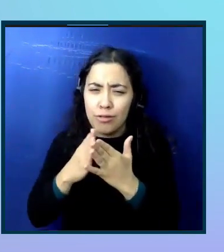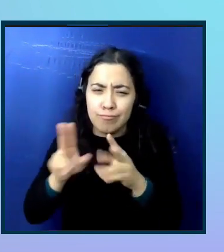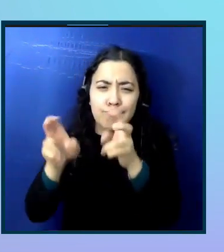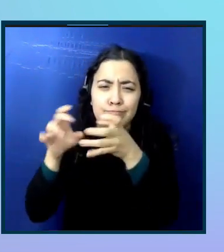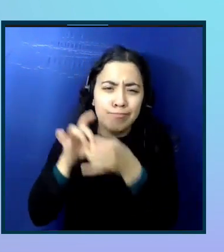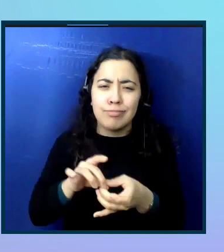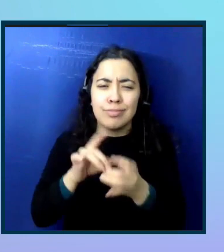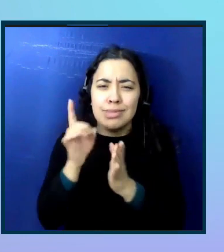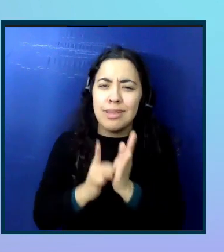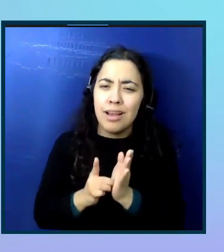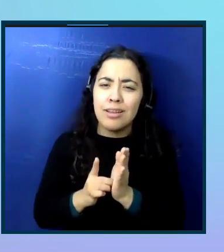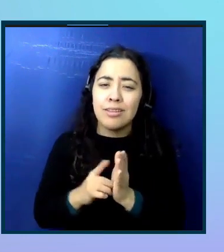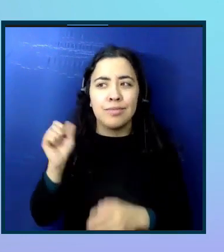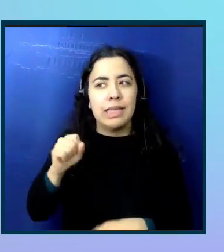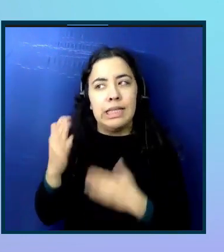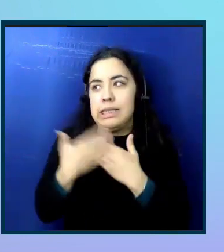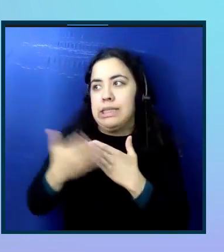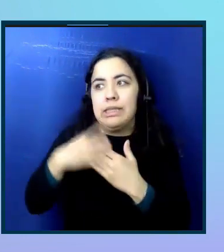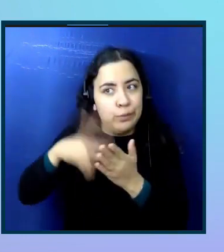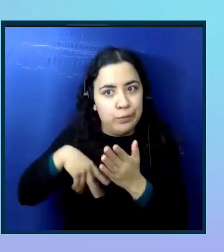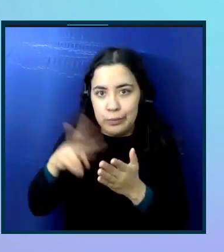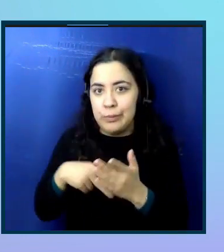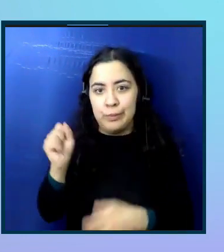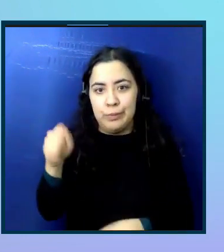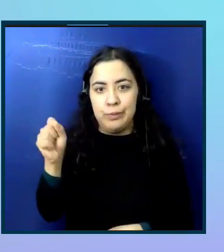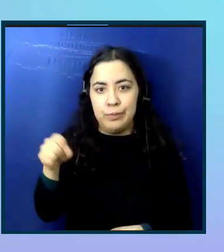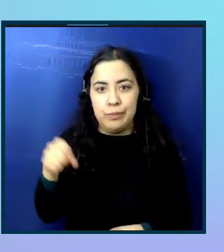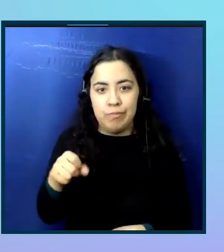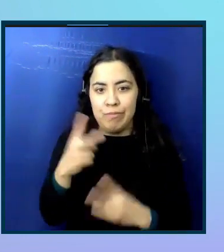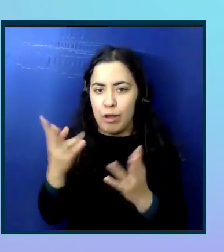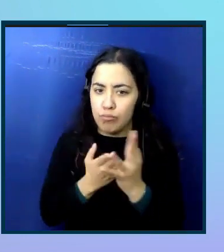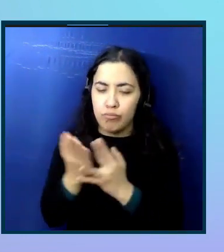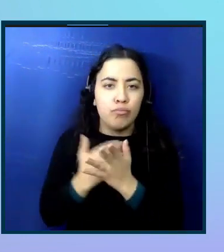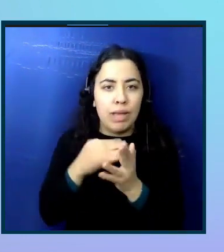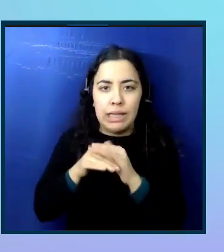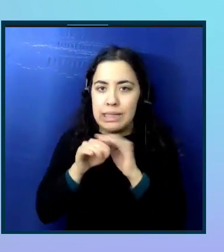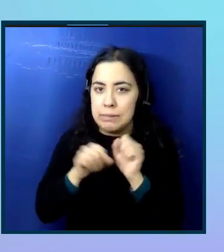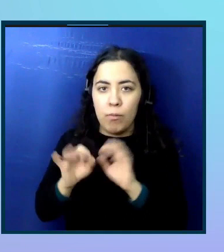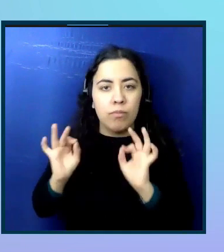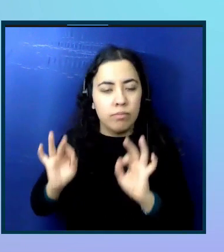Yeah, it's very personable in that way. Yeah, I agree.